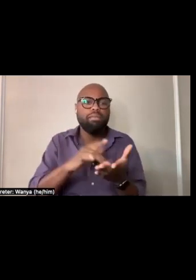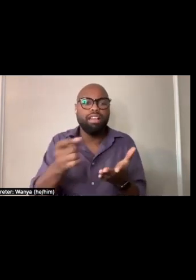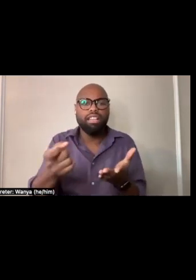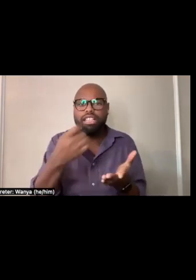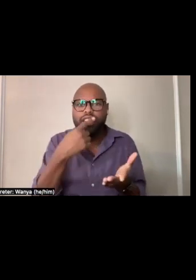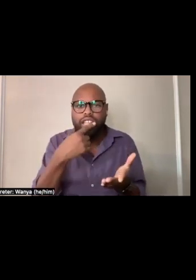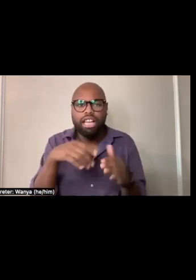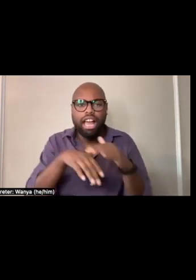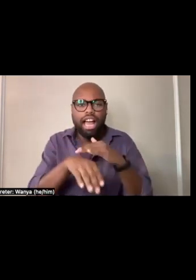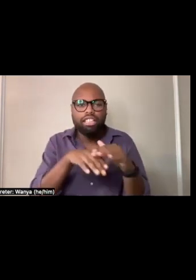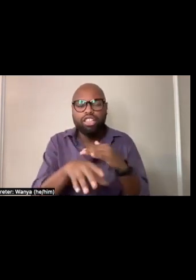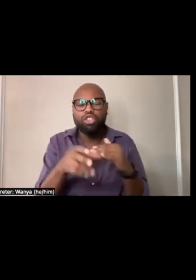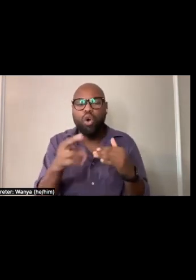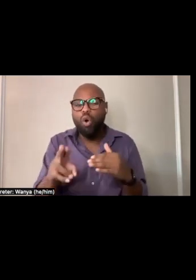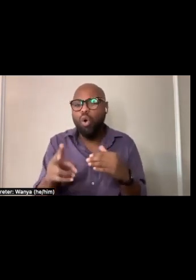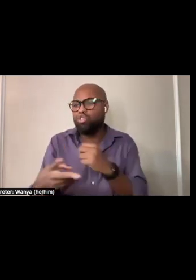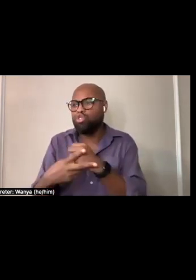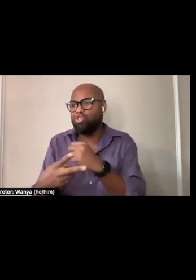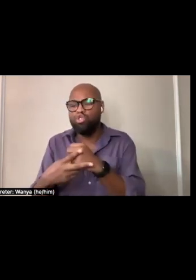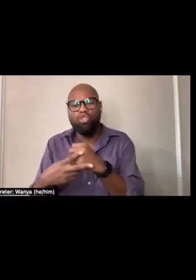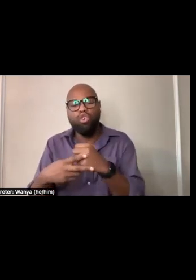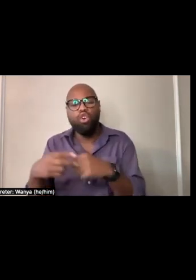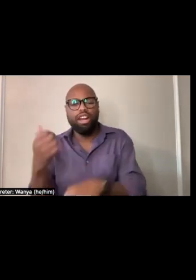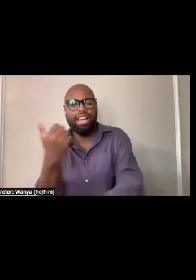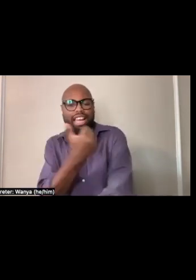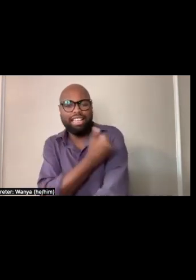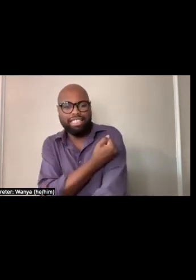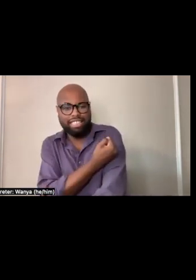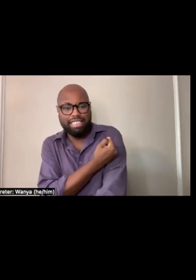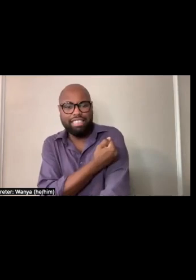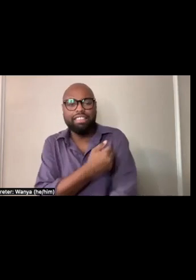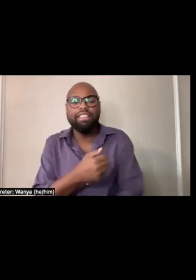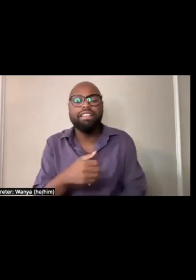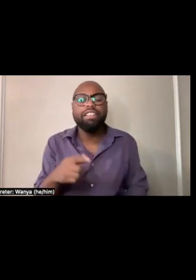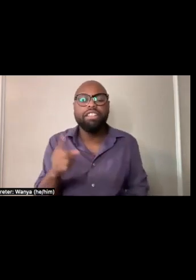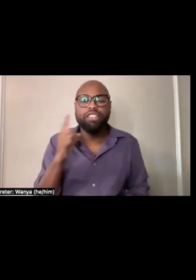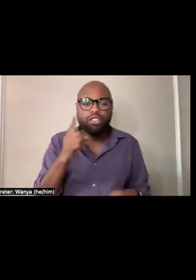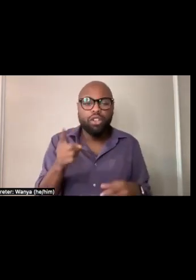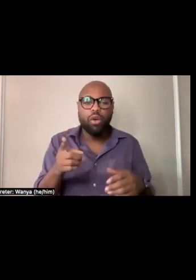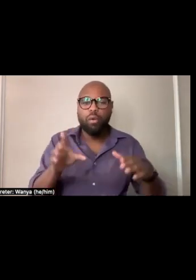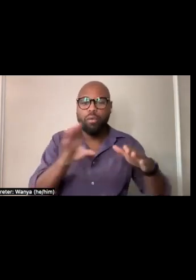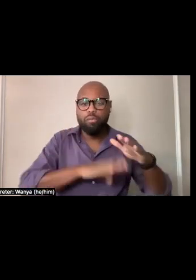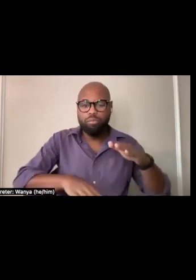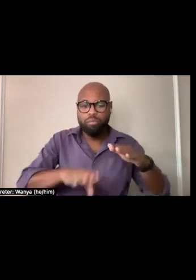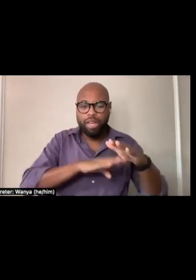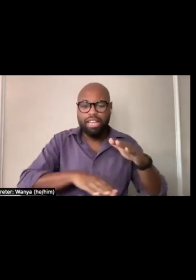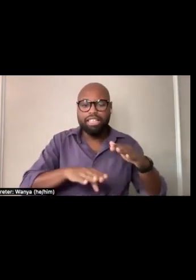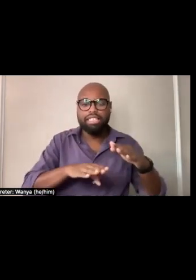The lack of access to consistent medical, basic medical services for unhoused people was significant.